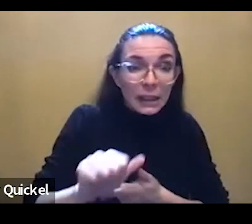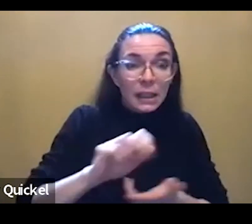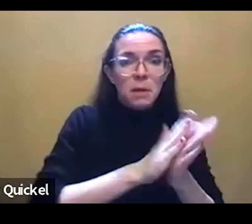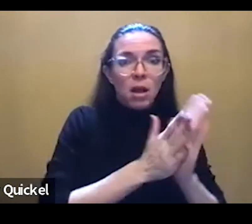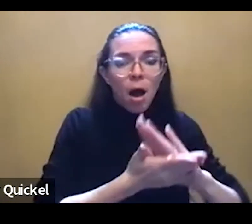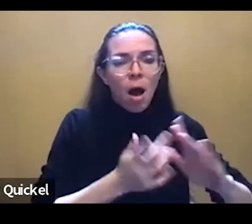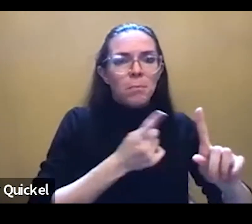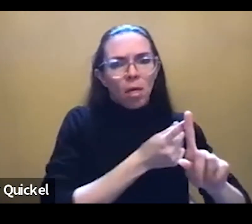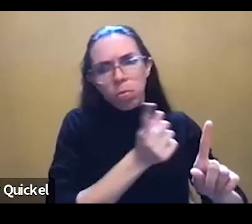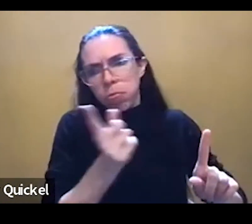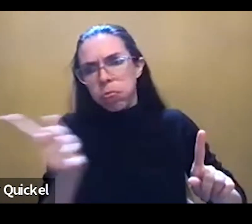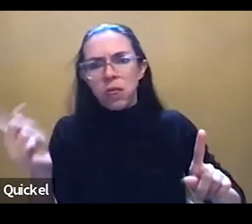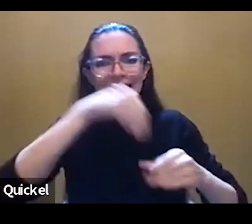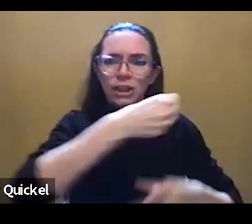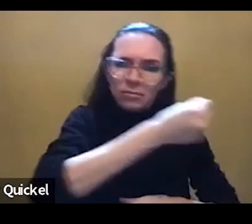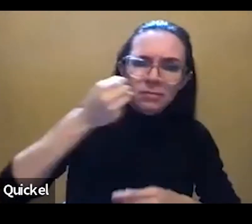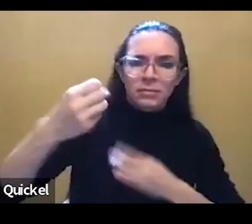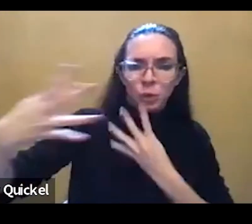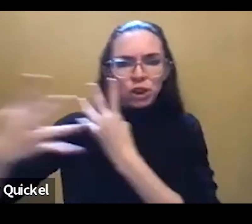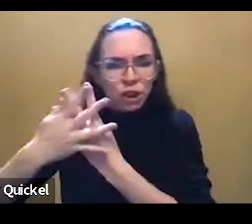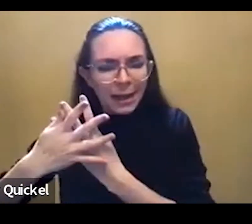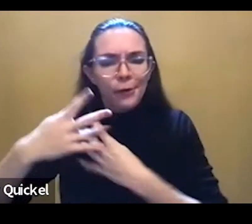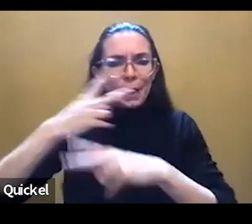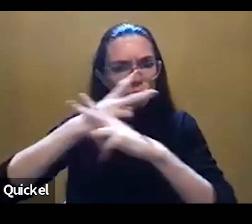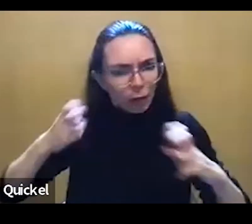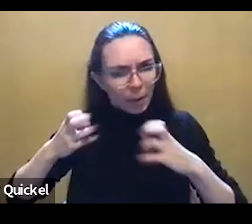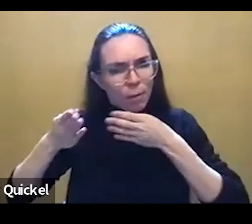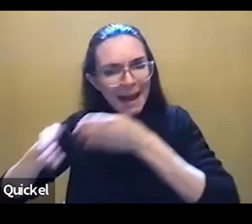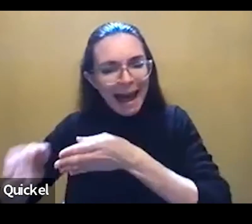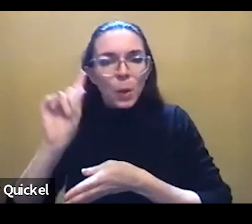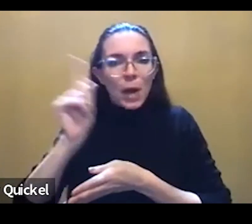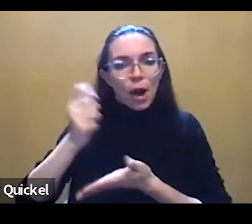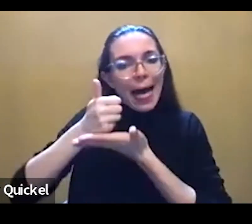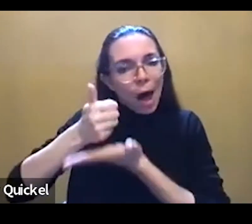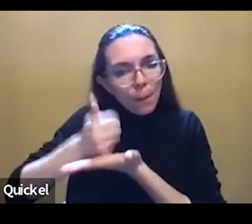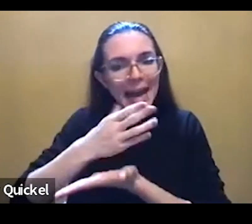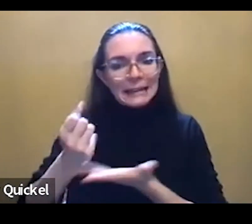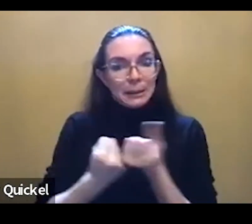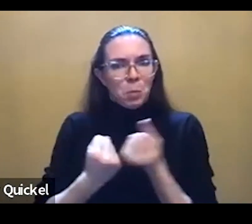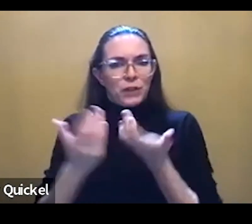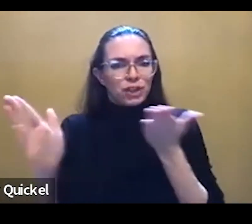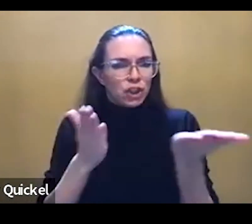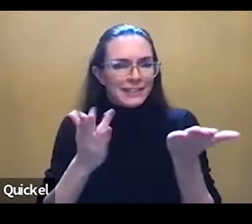track where help and, you know, supportive services are what we really need to